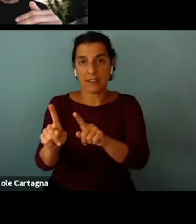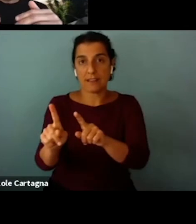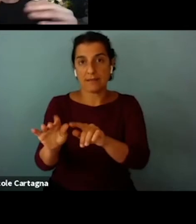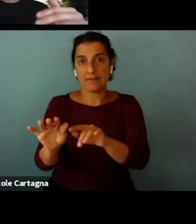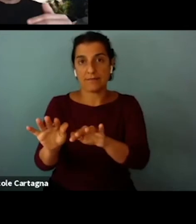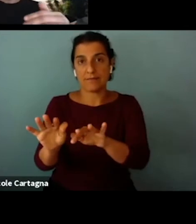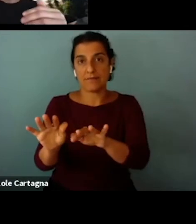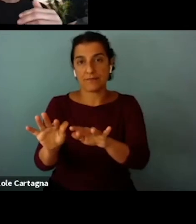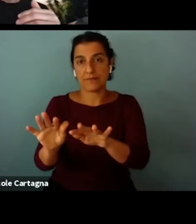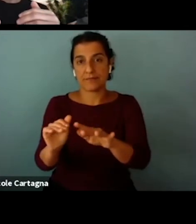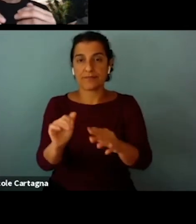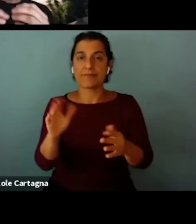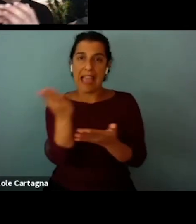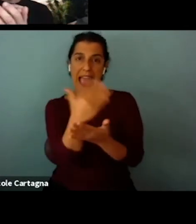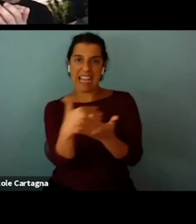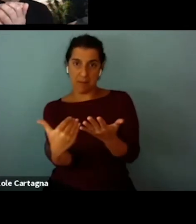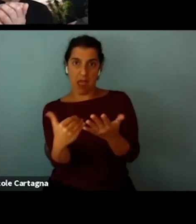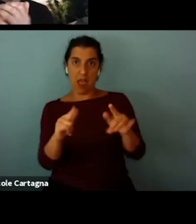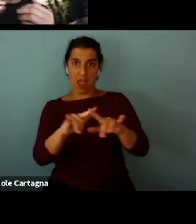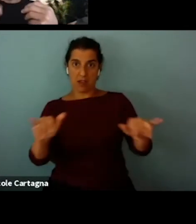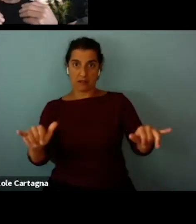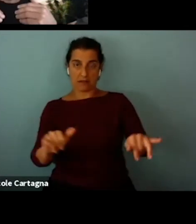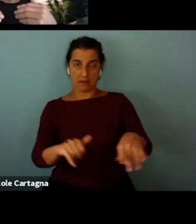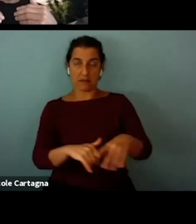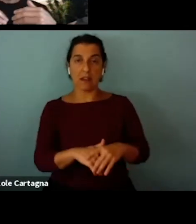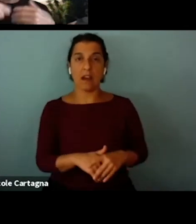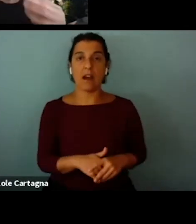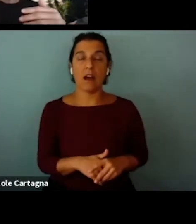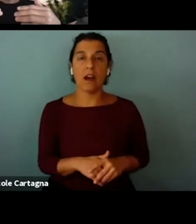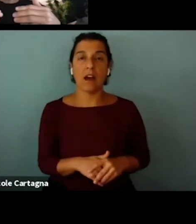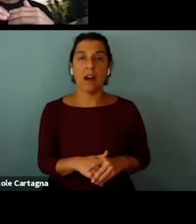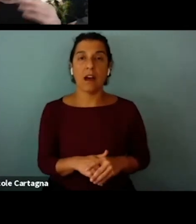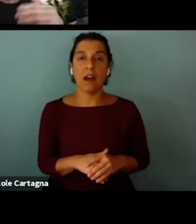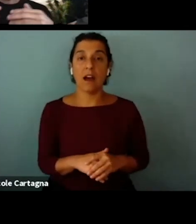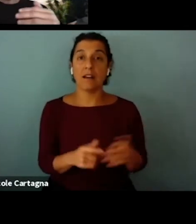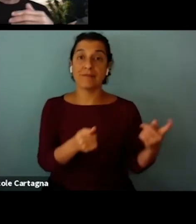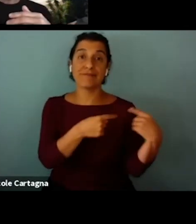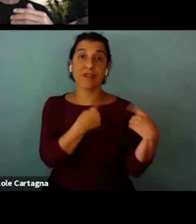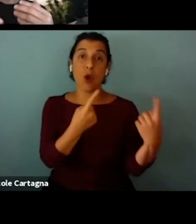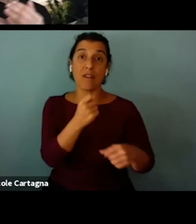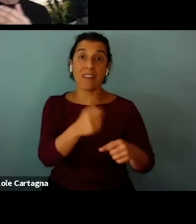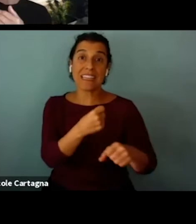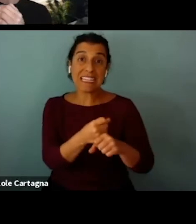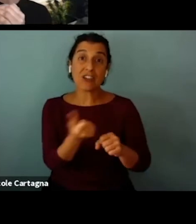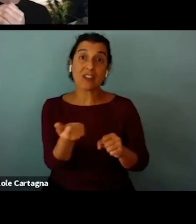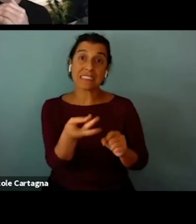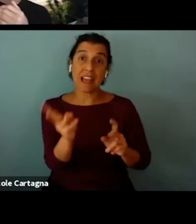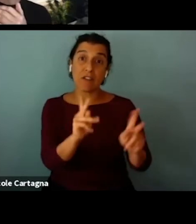aspects and so but we've over the years several people have contributed to this